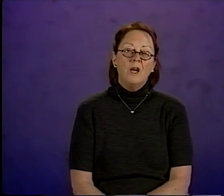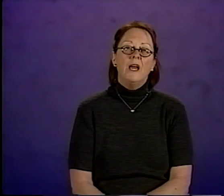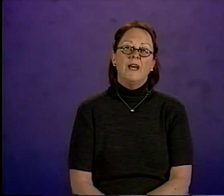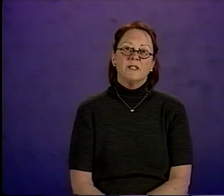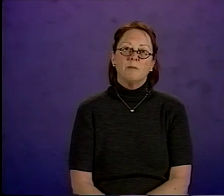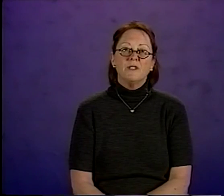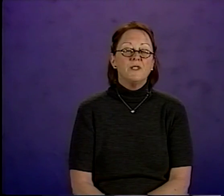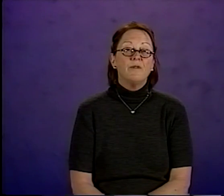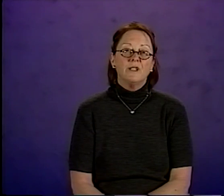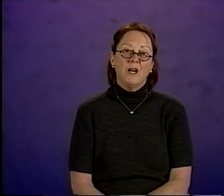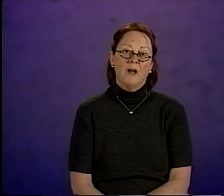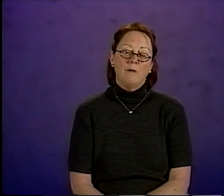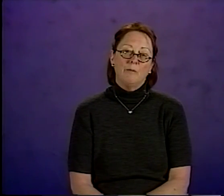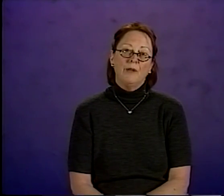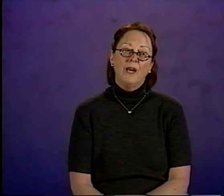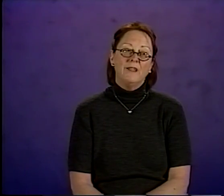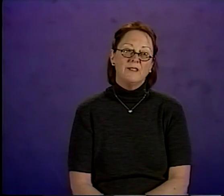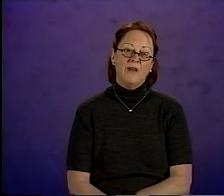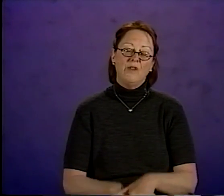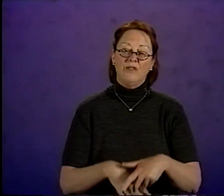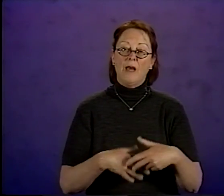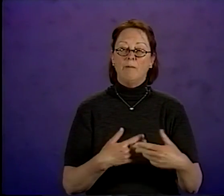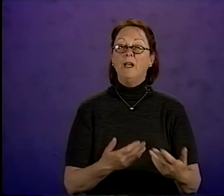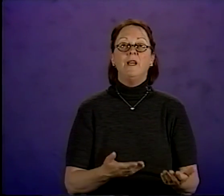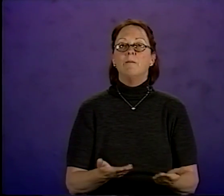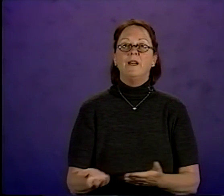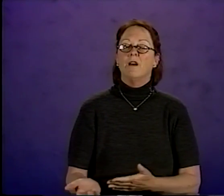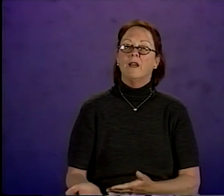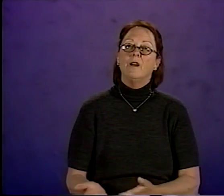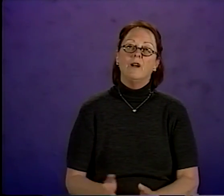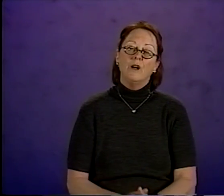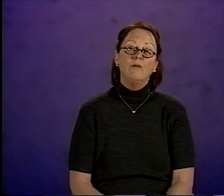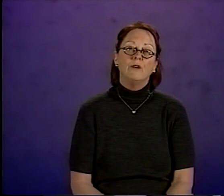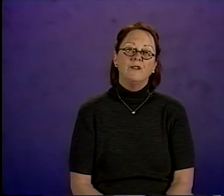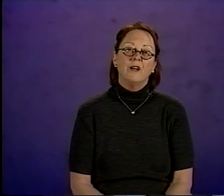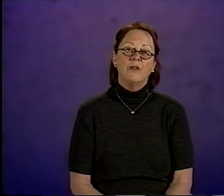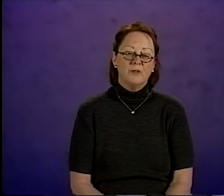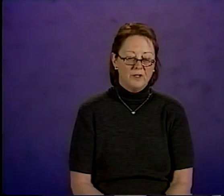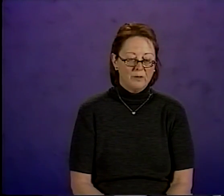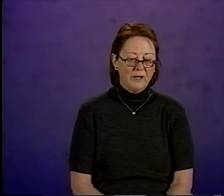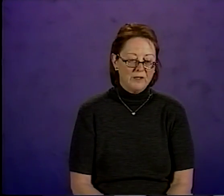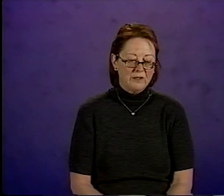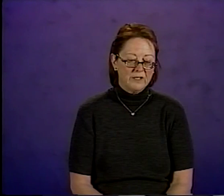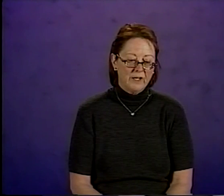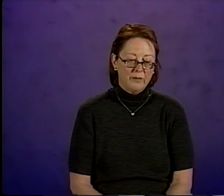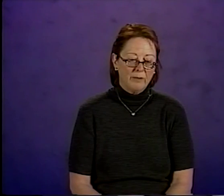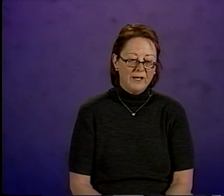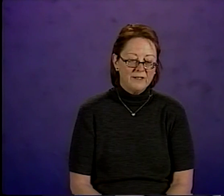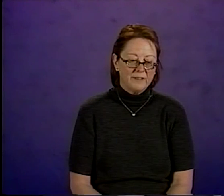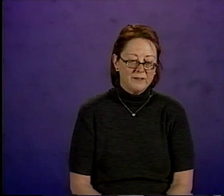at a specific time and place and at that meaning may not carry over into other situations in other places.